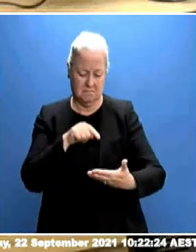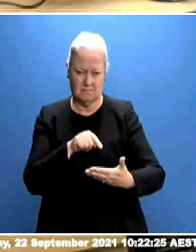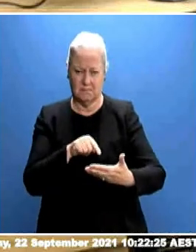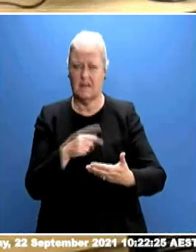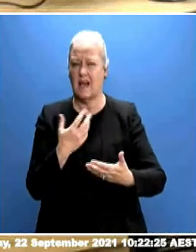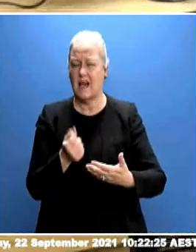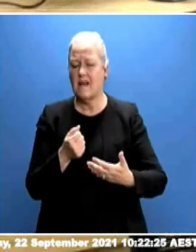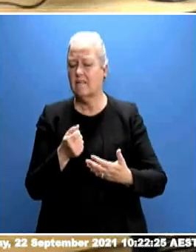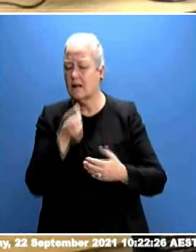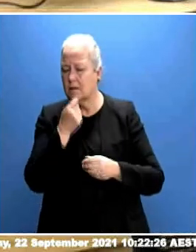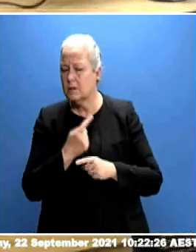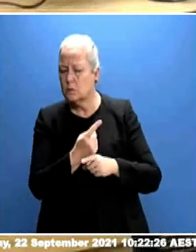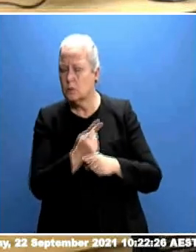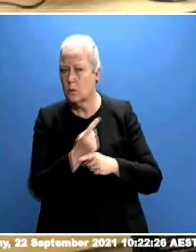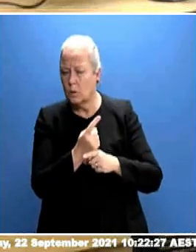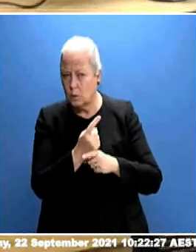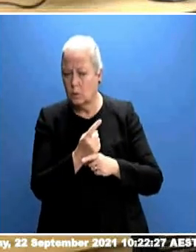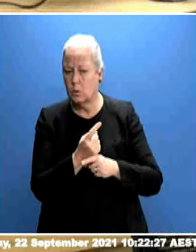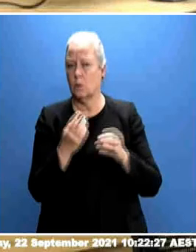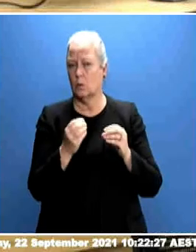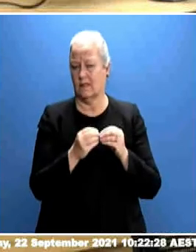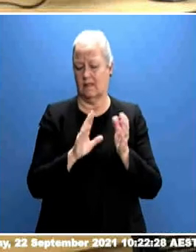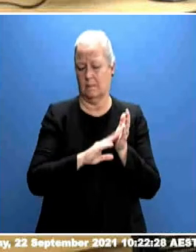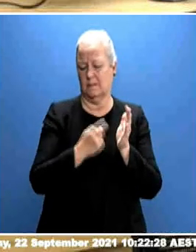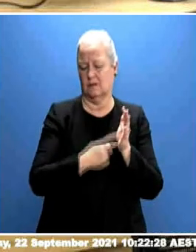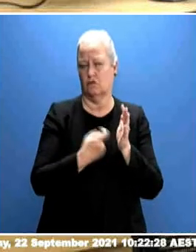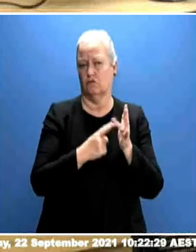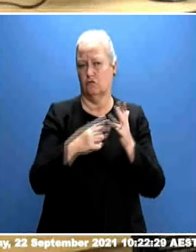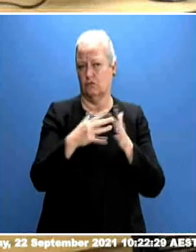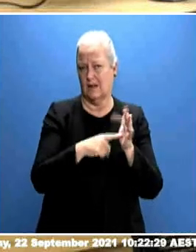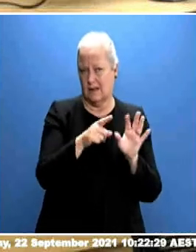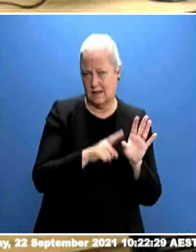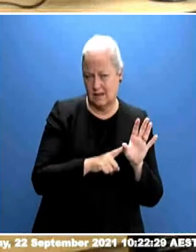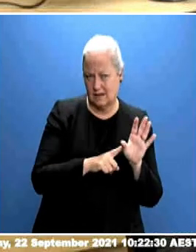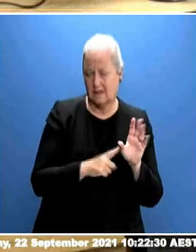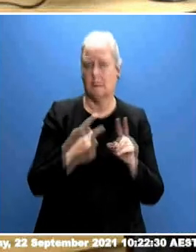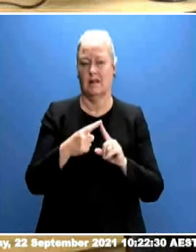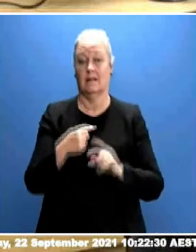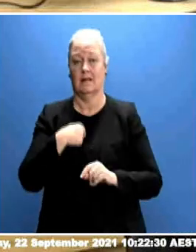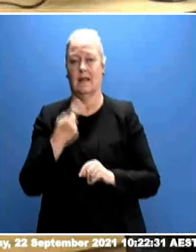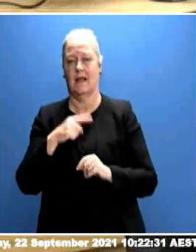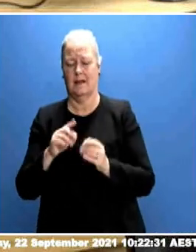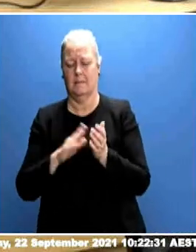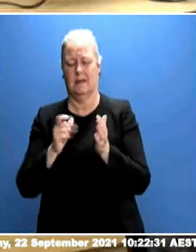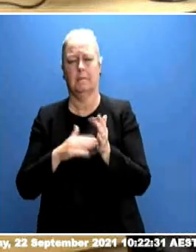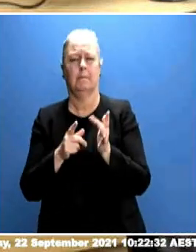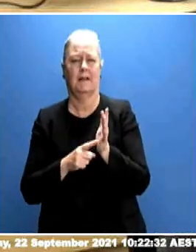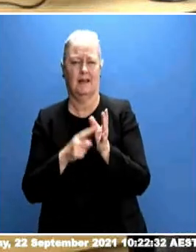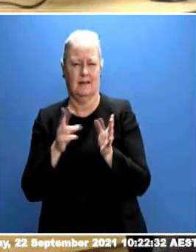morning between Mr Crowley and myself and Ms McMillan and myself. Thank you, Chair.